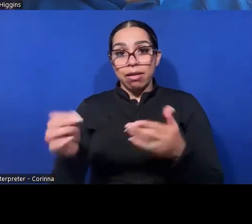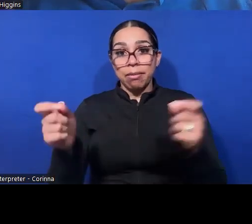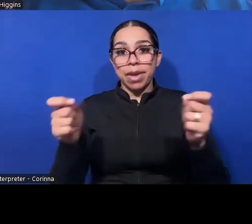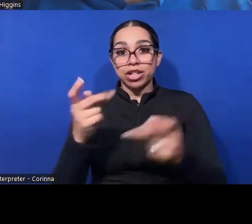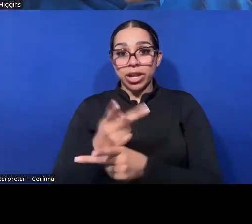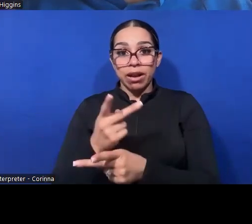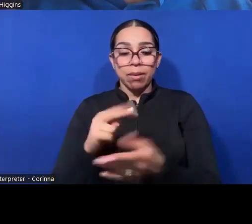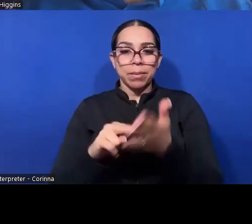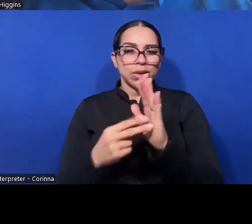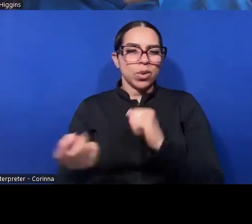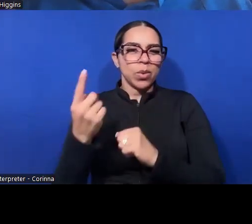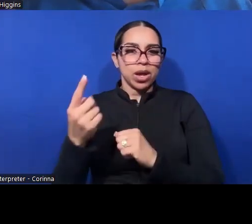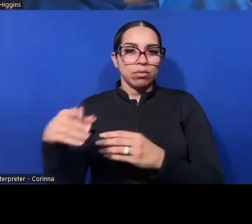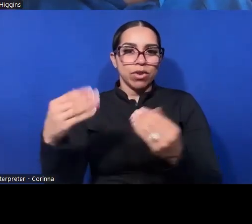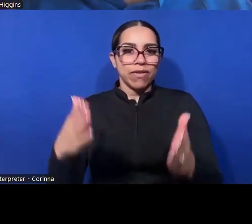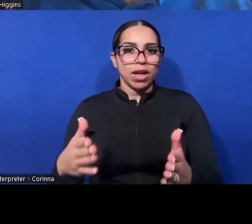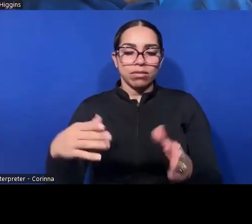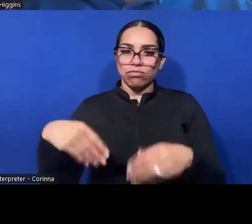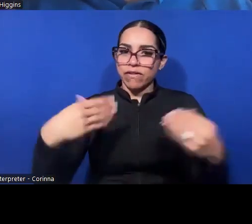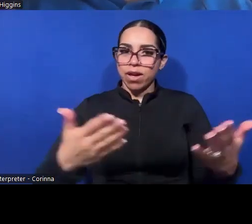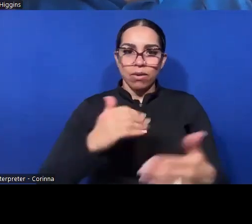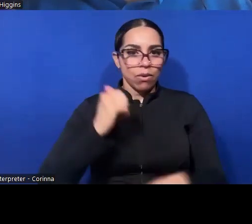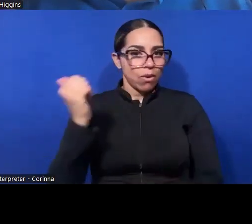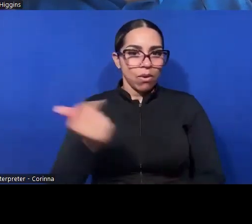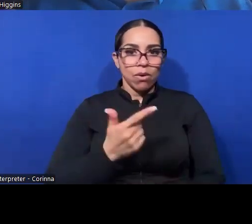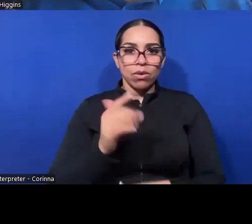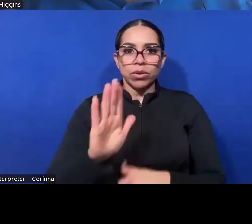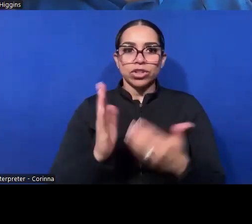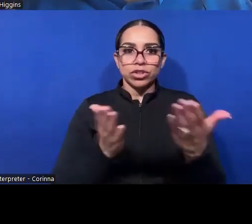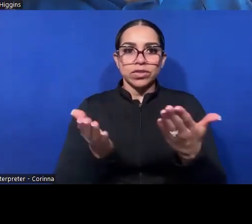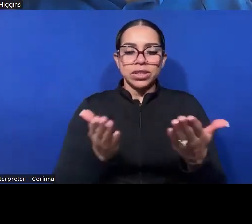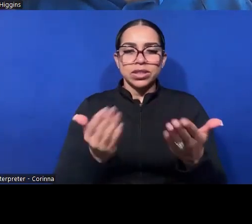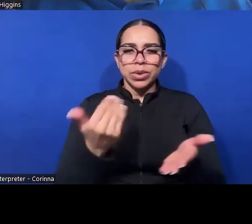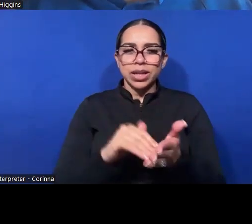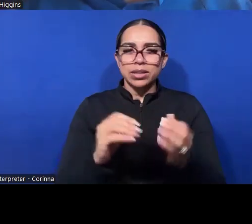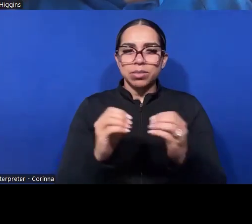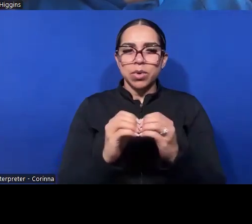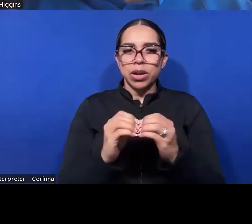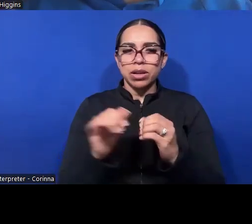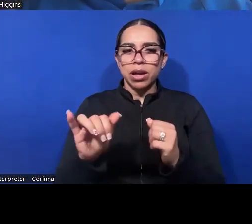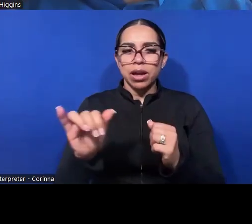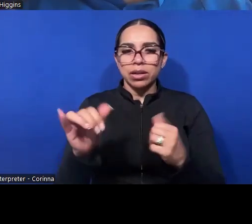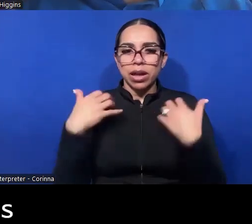provides all your medical services? So it gets more like a, health maintenance organization.